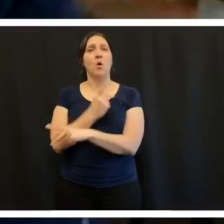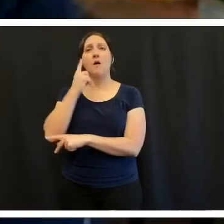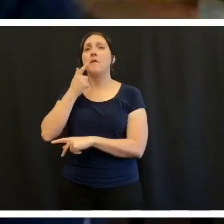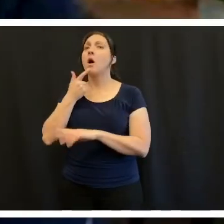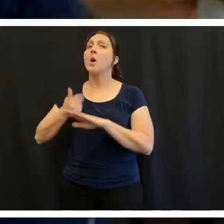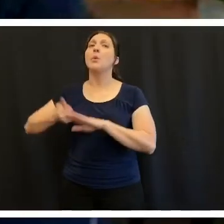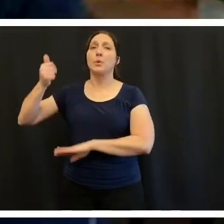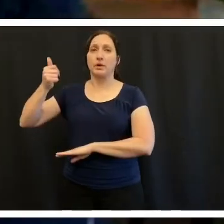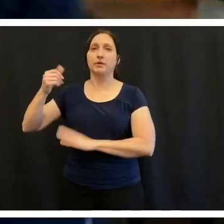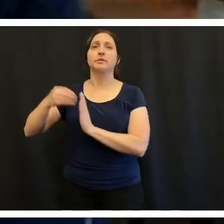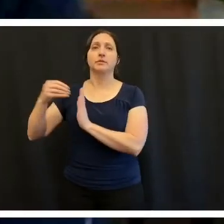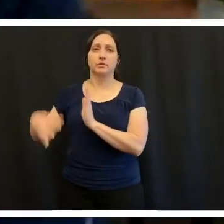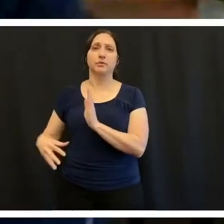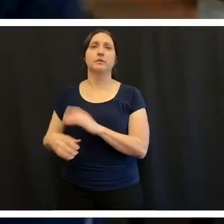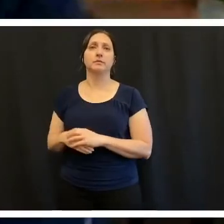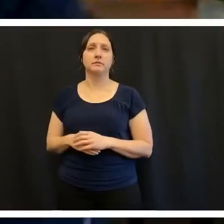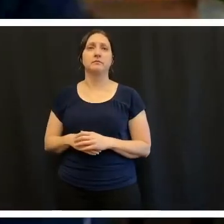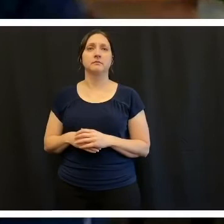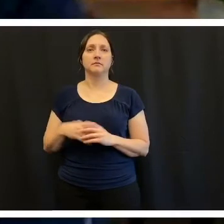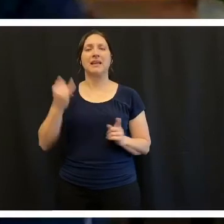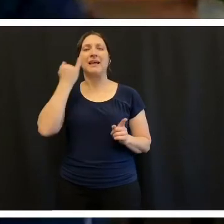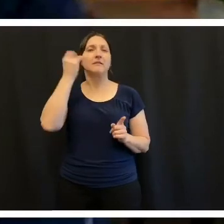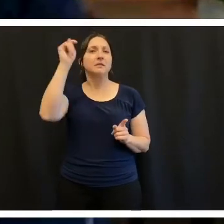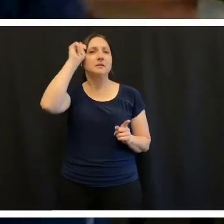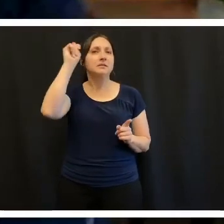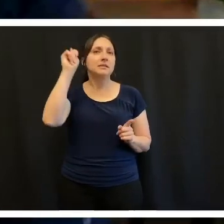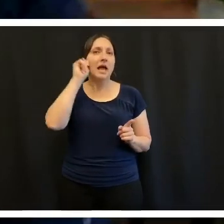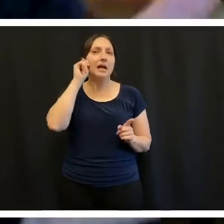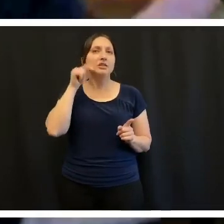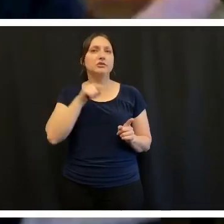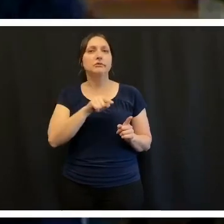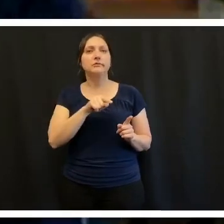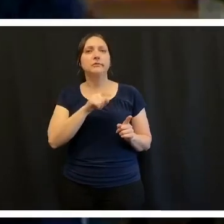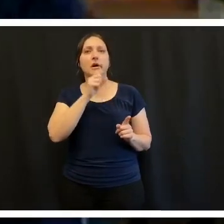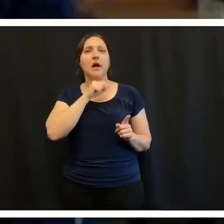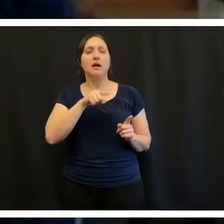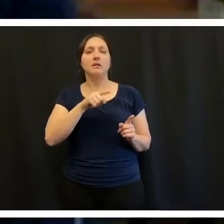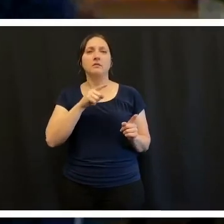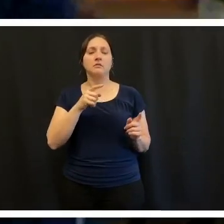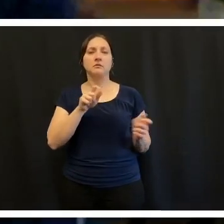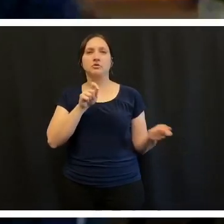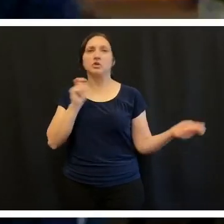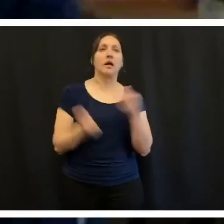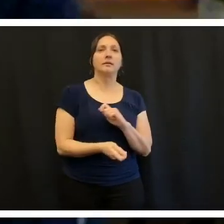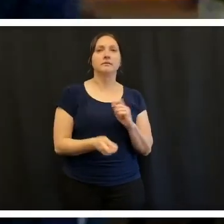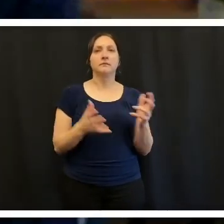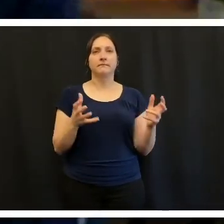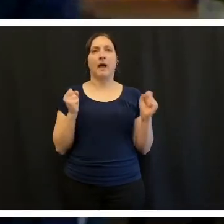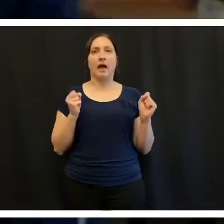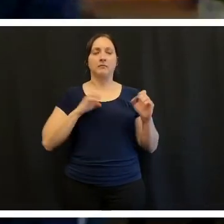Students that are going through adolescence, it's a period of rapid change and students,